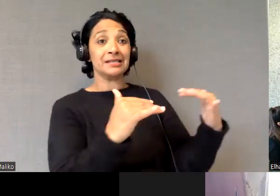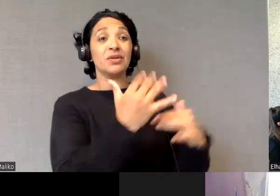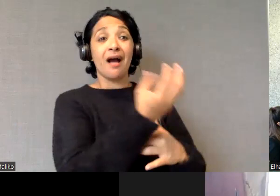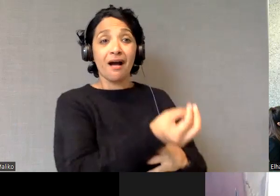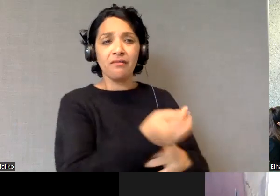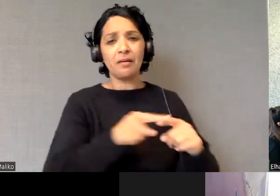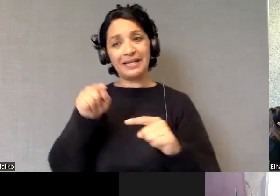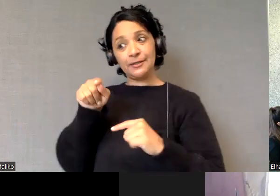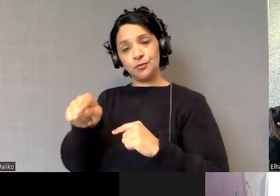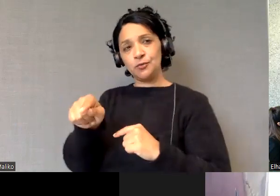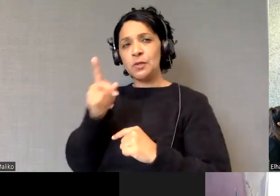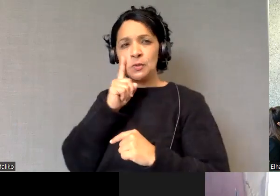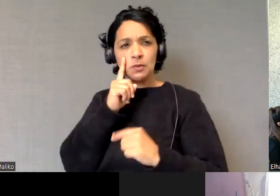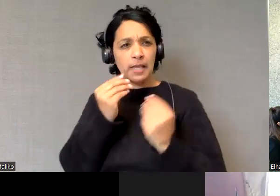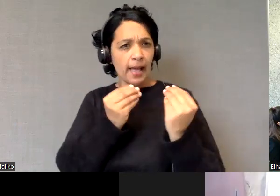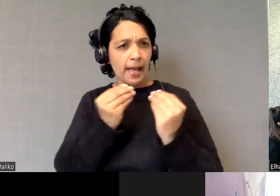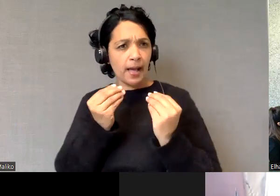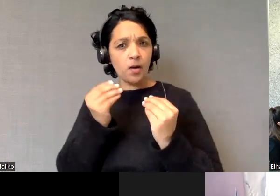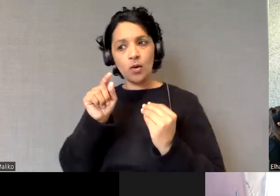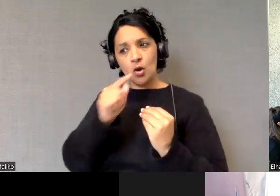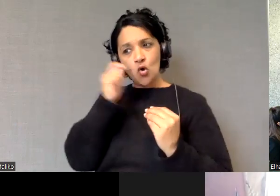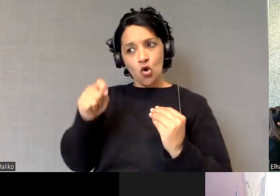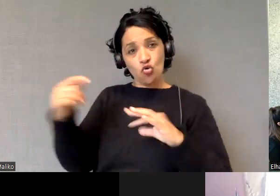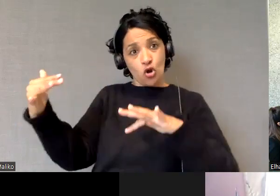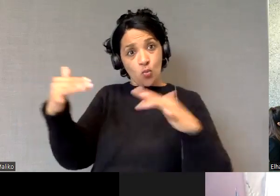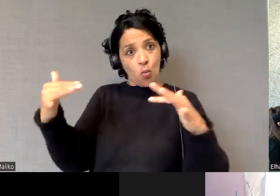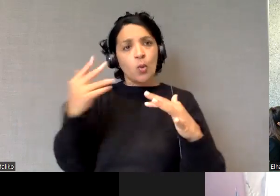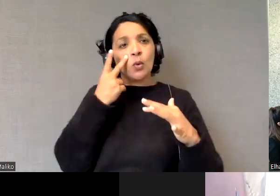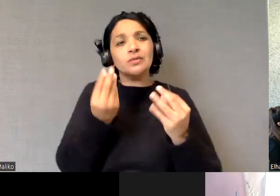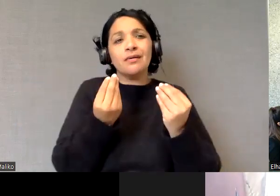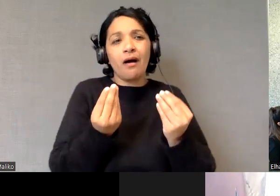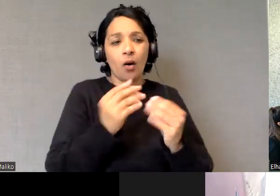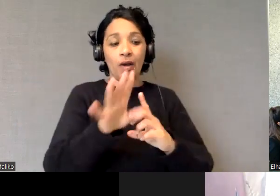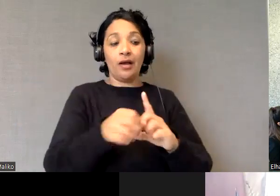litmus test I suppose for the impact, meaning and the implementation of Security